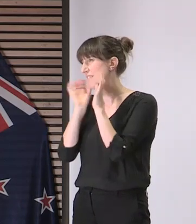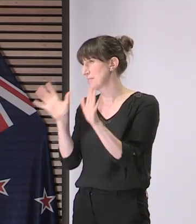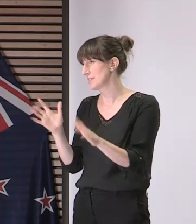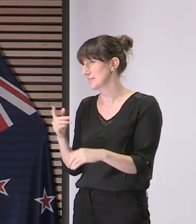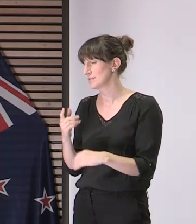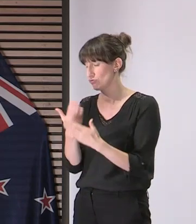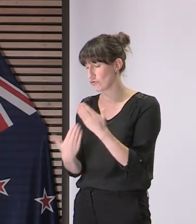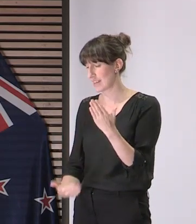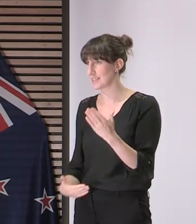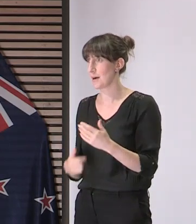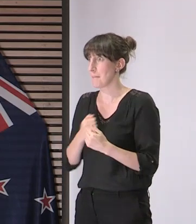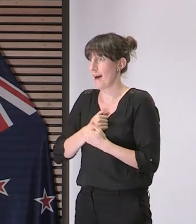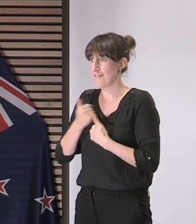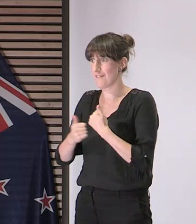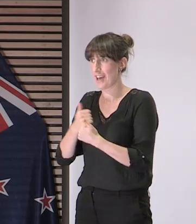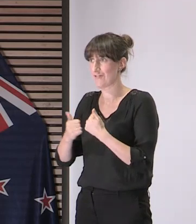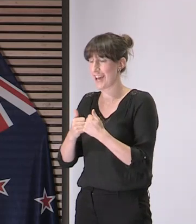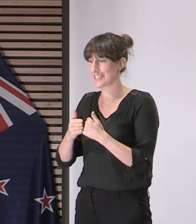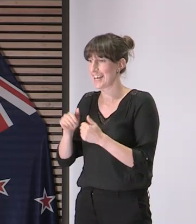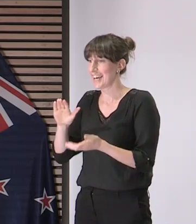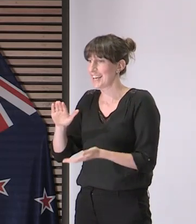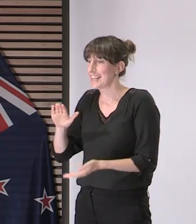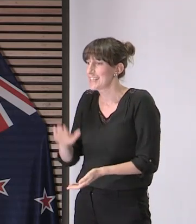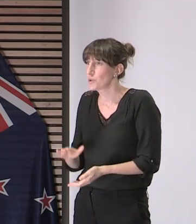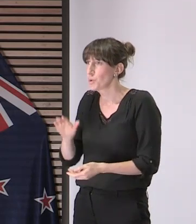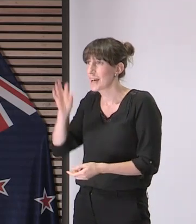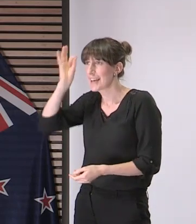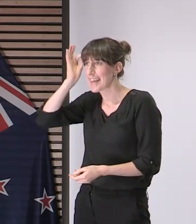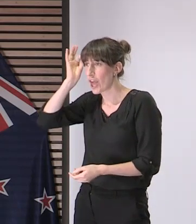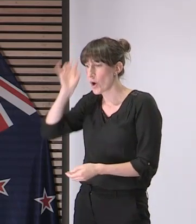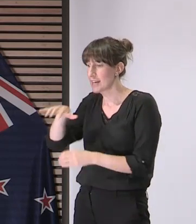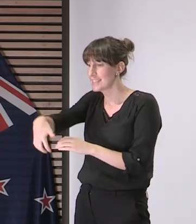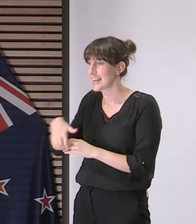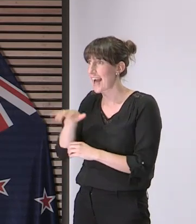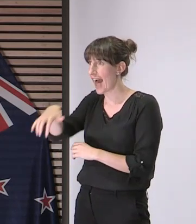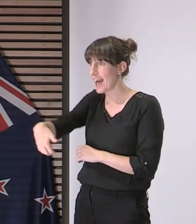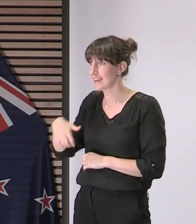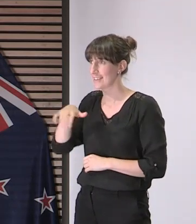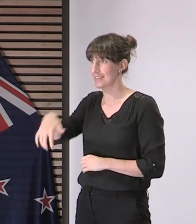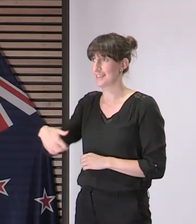of well known stories that will be familiar to many New Zealand families, including